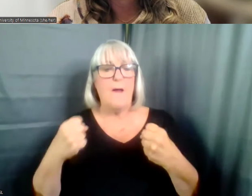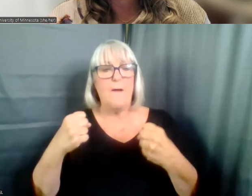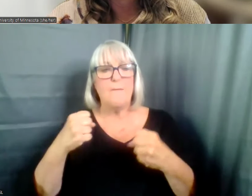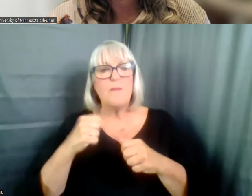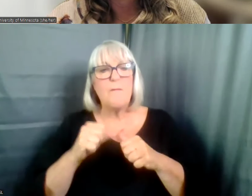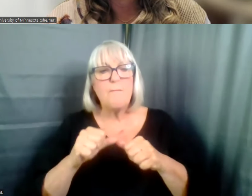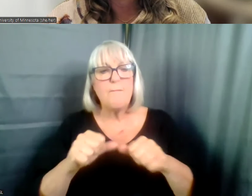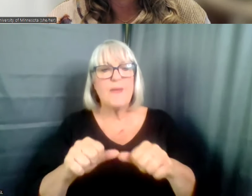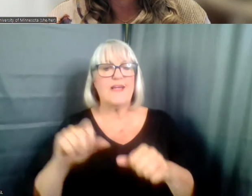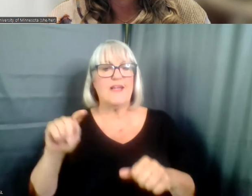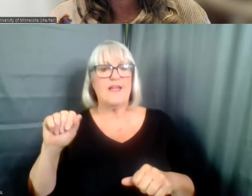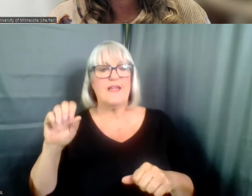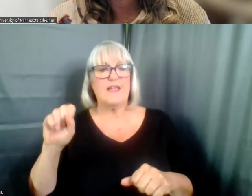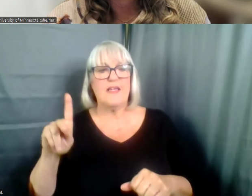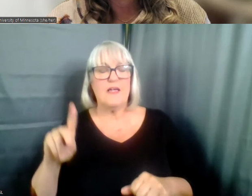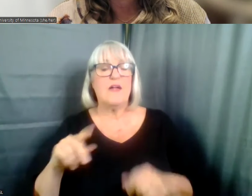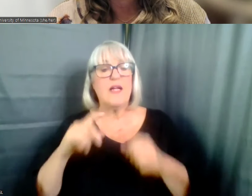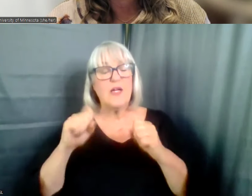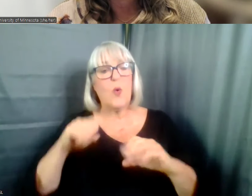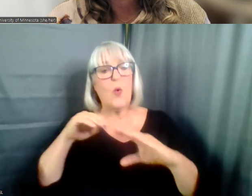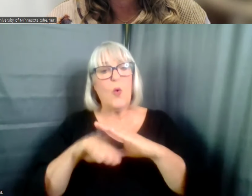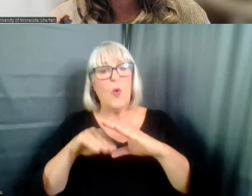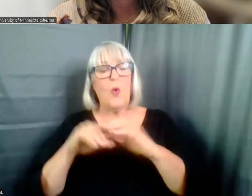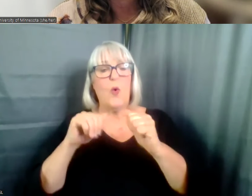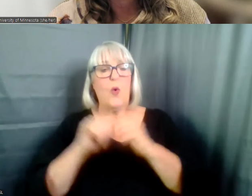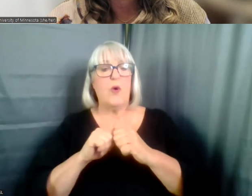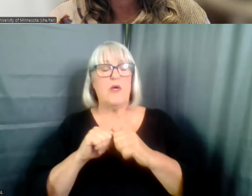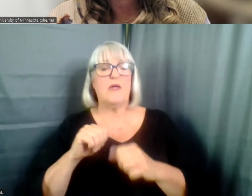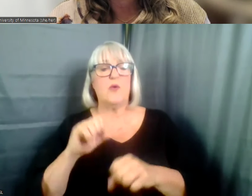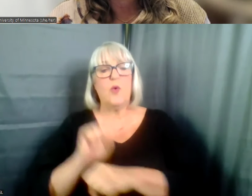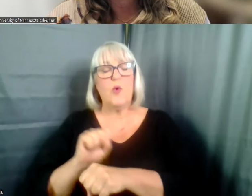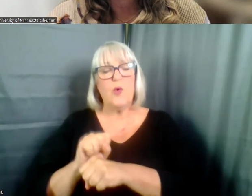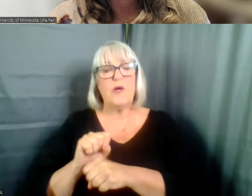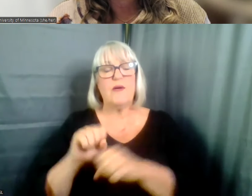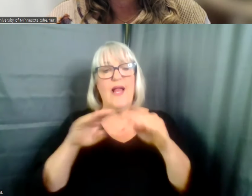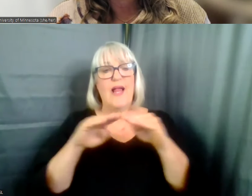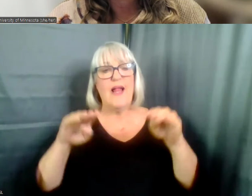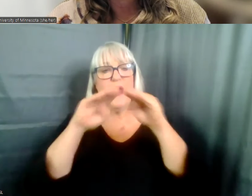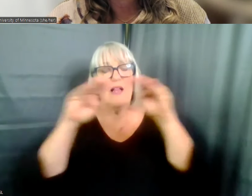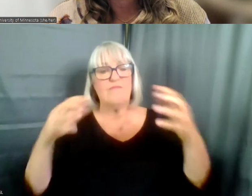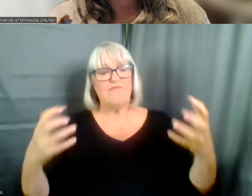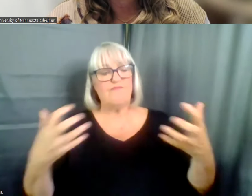access to career ladders, which can be built with both clinical and social work focuses.